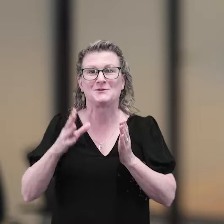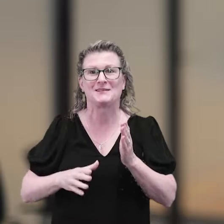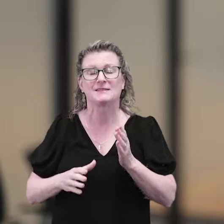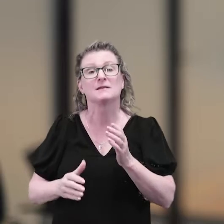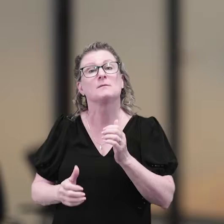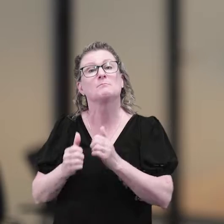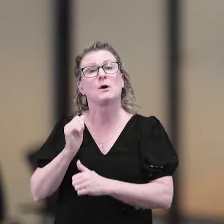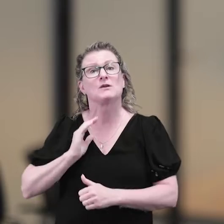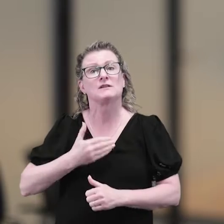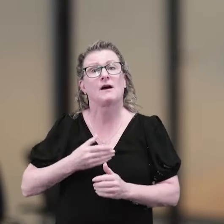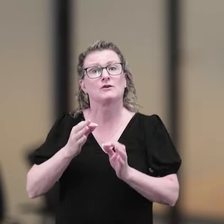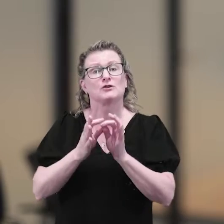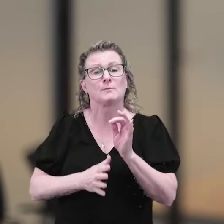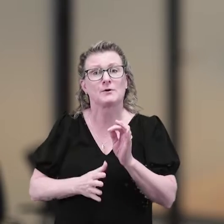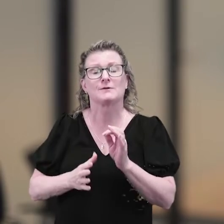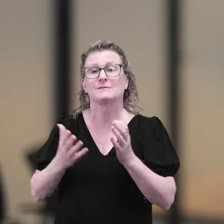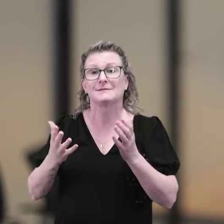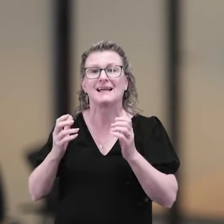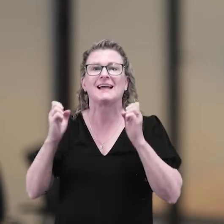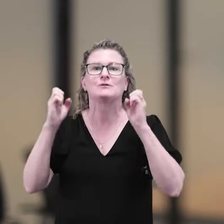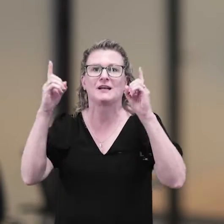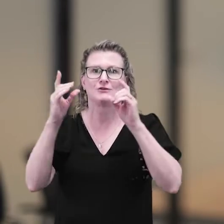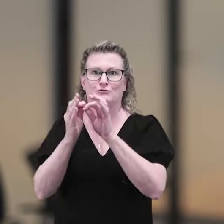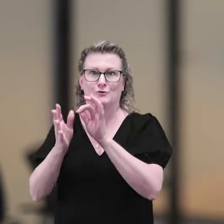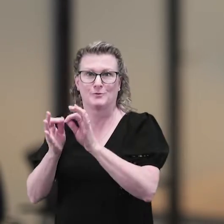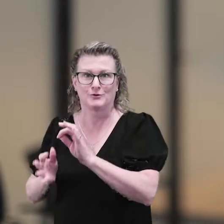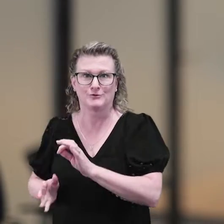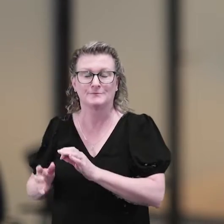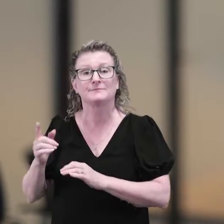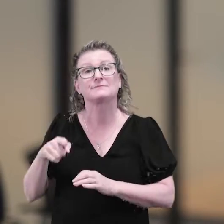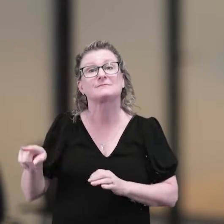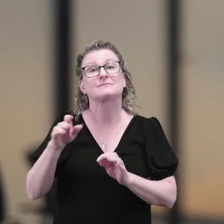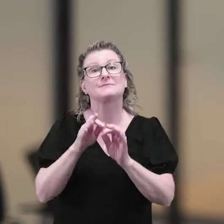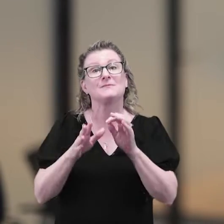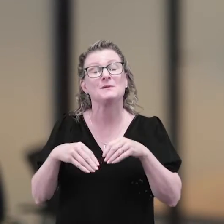The majority of interpreters at USDB are Educational Interpreters these interpreters